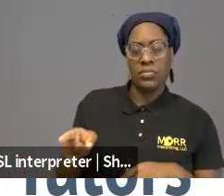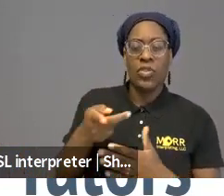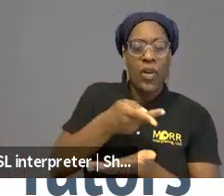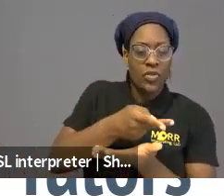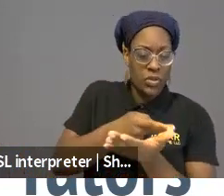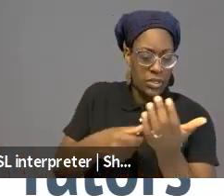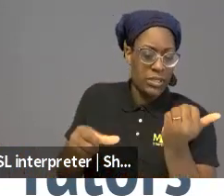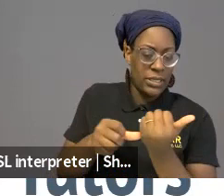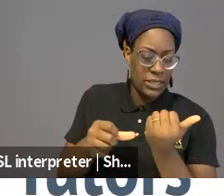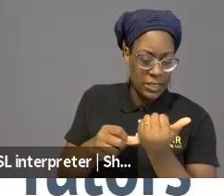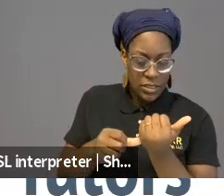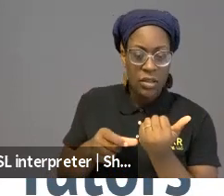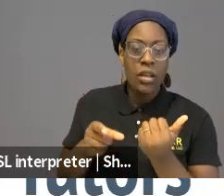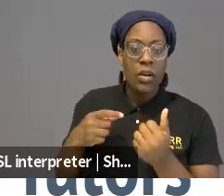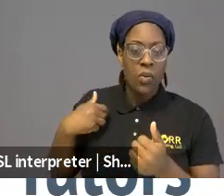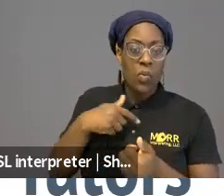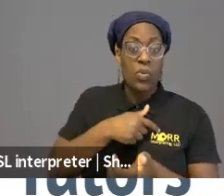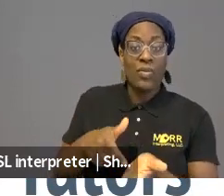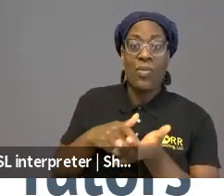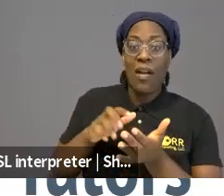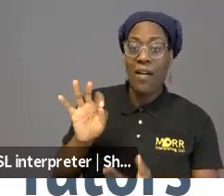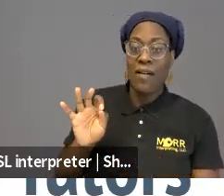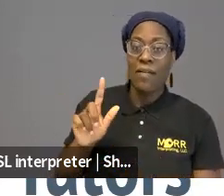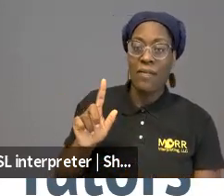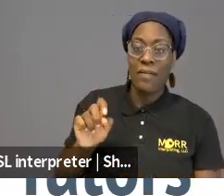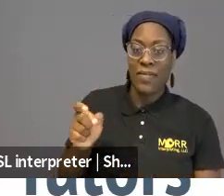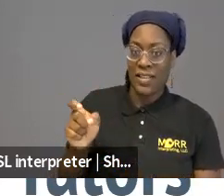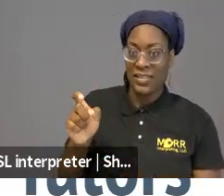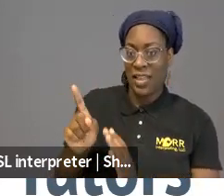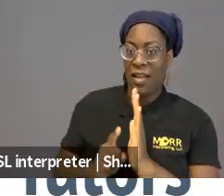we call "flex" hours, which are basically special projects that are related to the writing center.